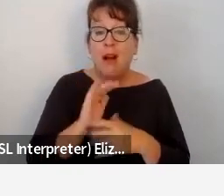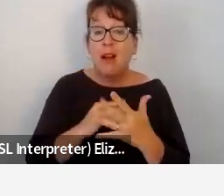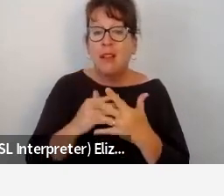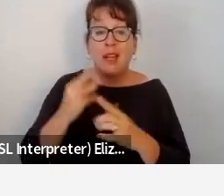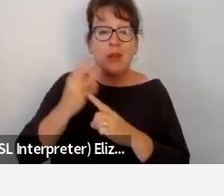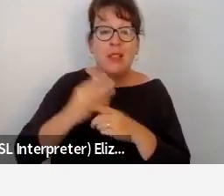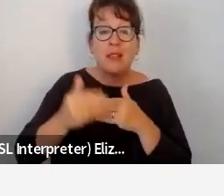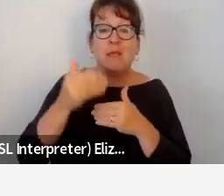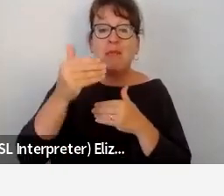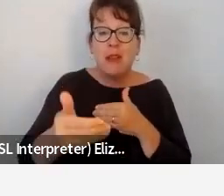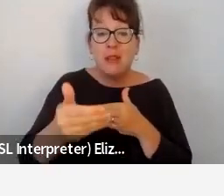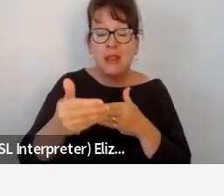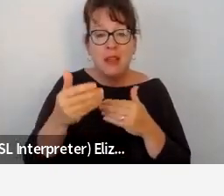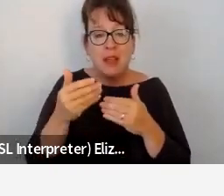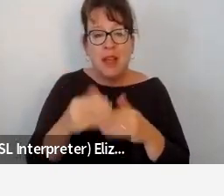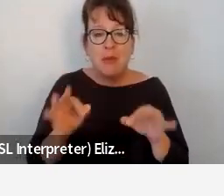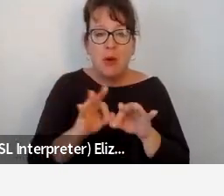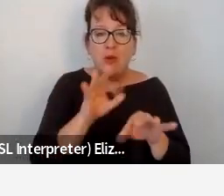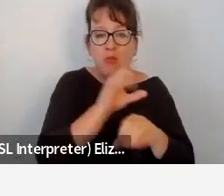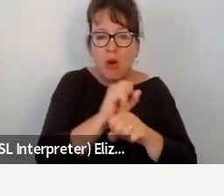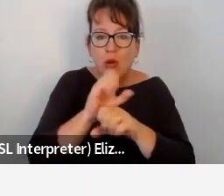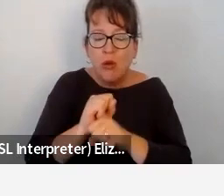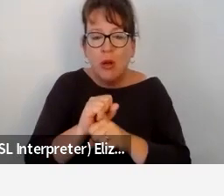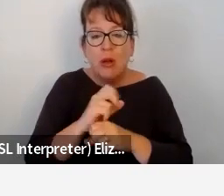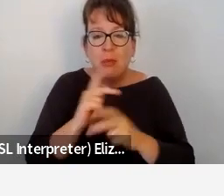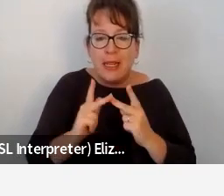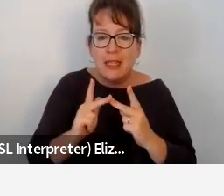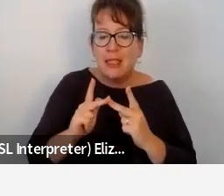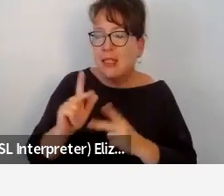this would be a pretty small percentage of the overall score, recognizing we really do want to